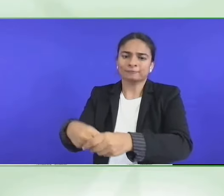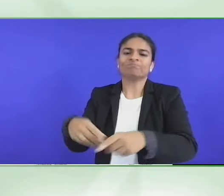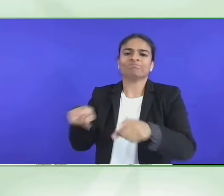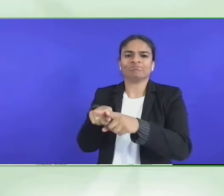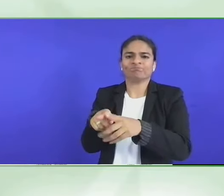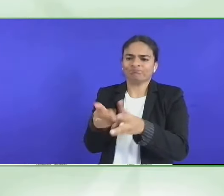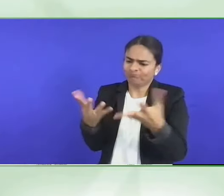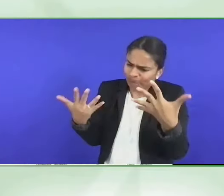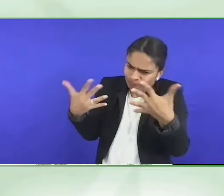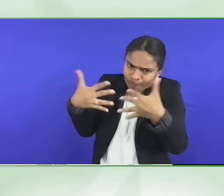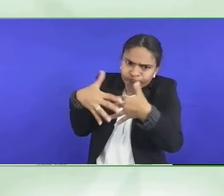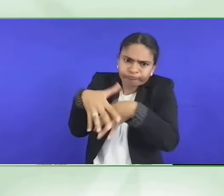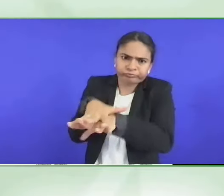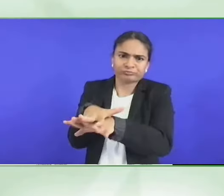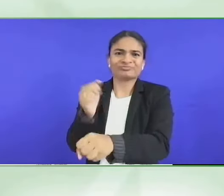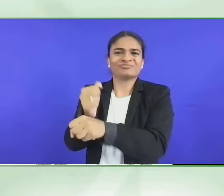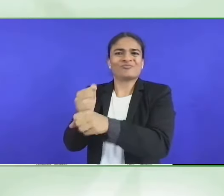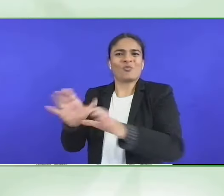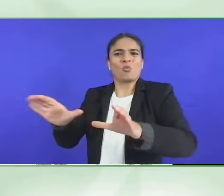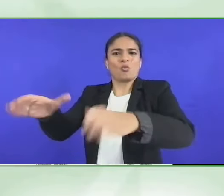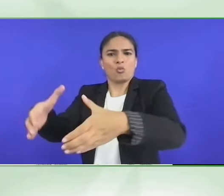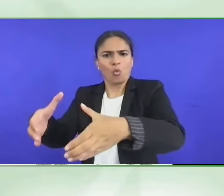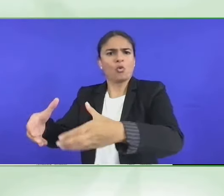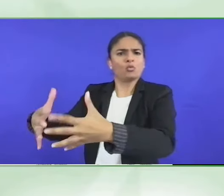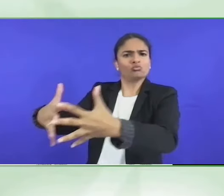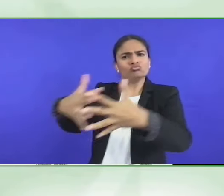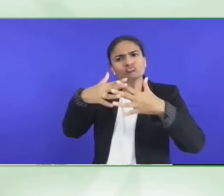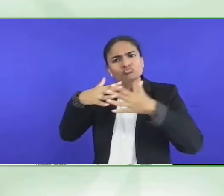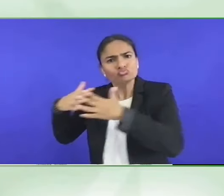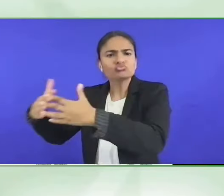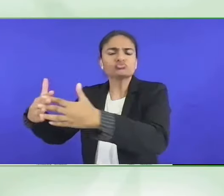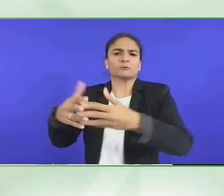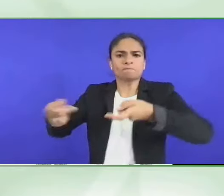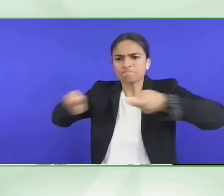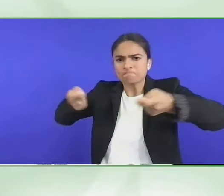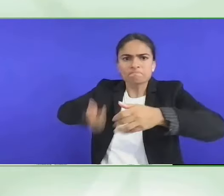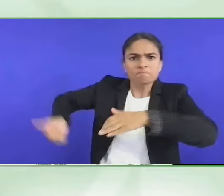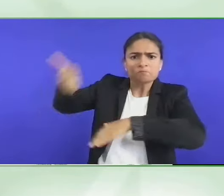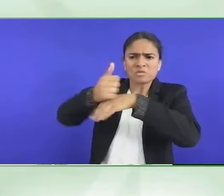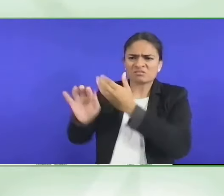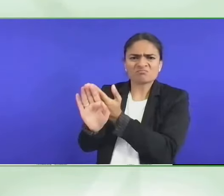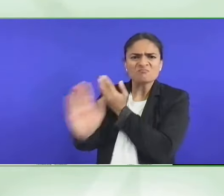will all suffer from it. If we want to make the world a better place, we need to do it by